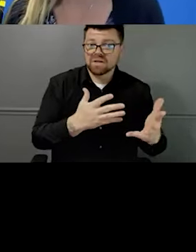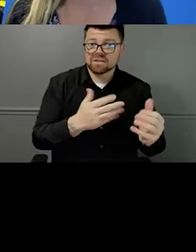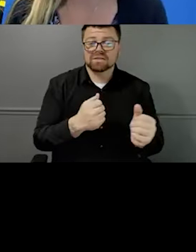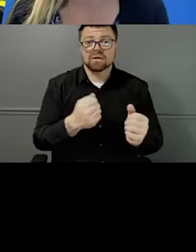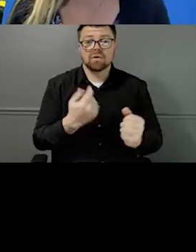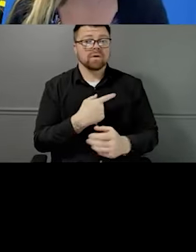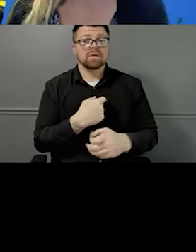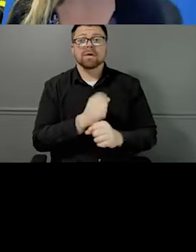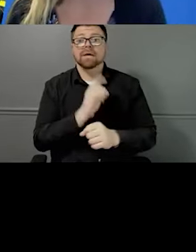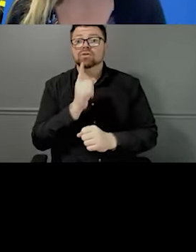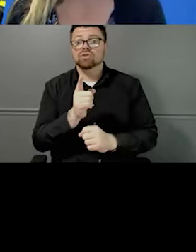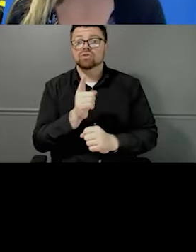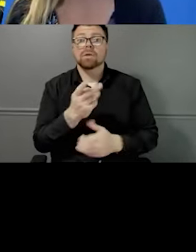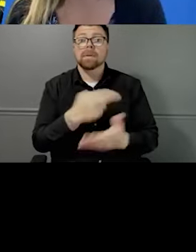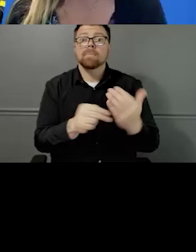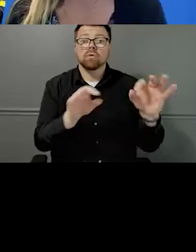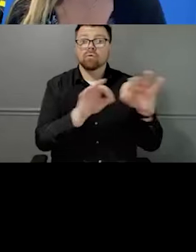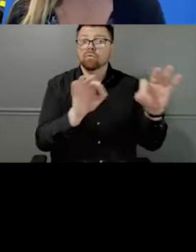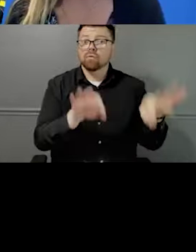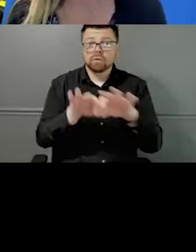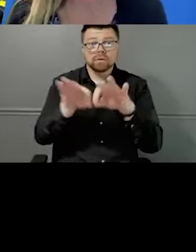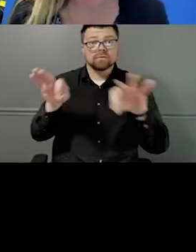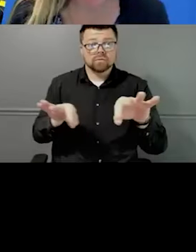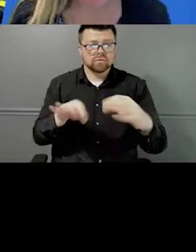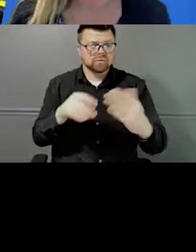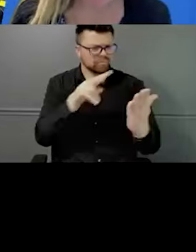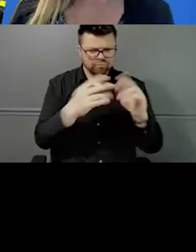that both of these forms include that certification.